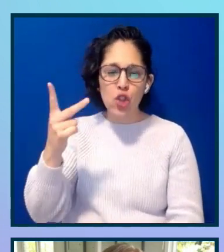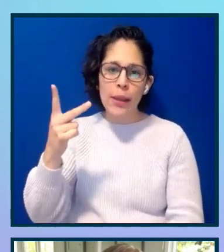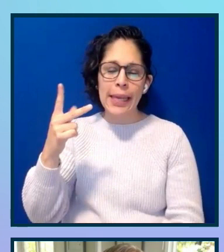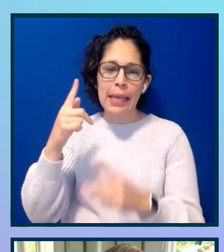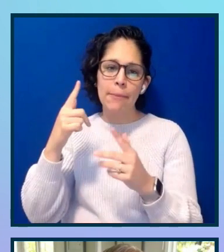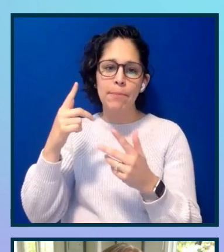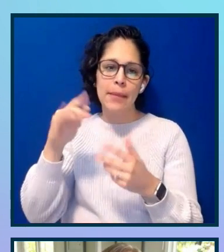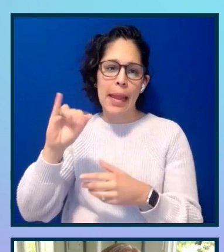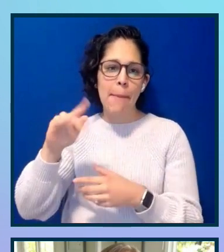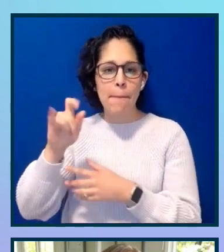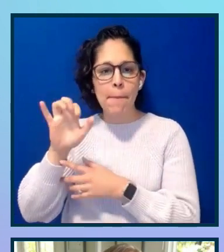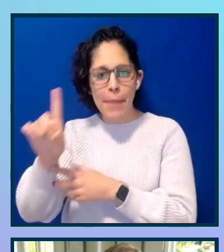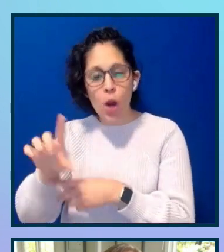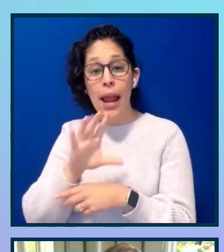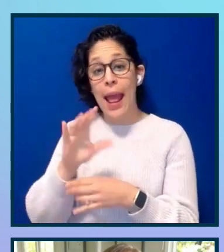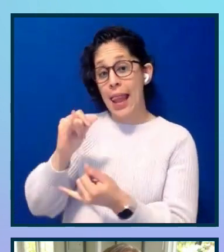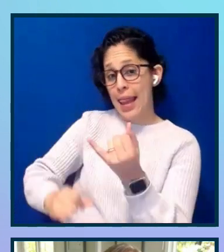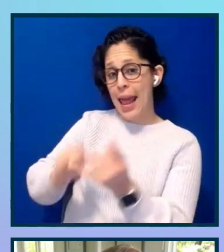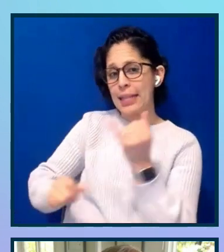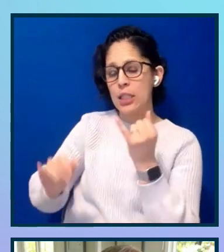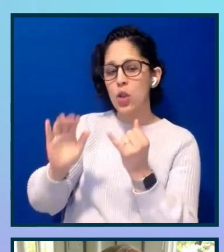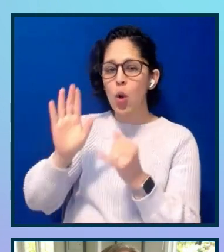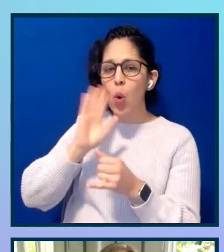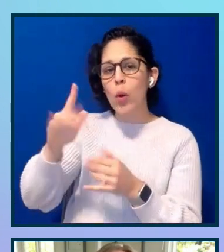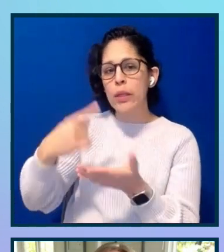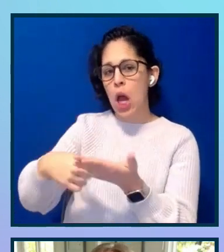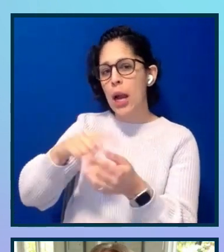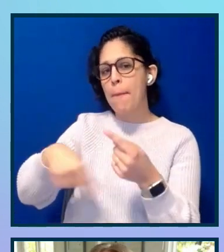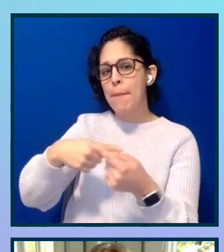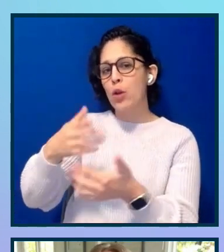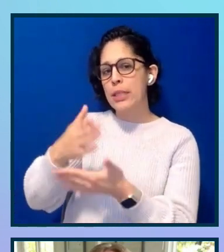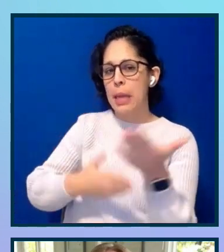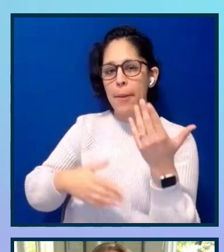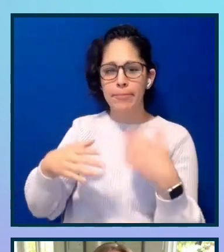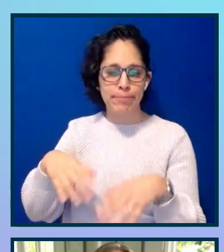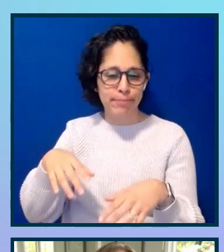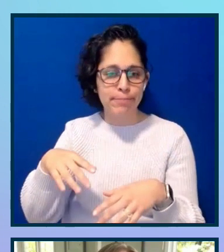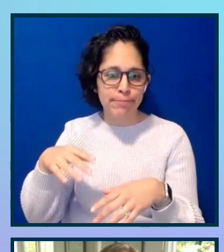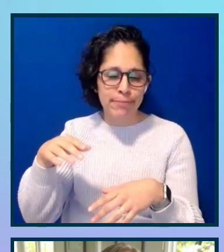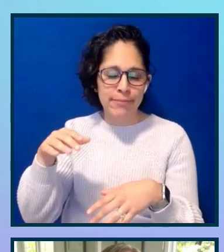with getting into the weeds on some cascading style sheets, otherwise known as CSS,